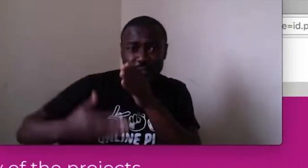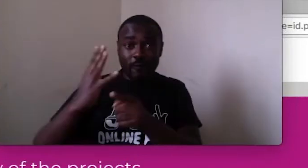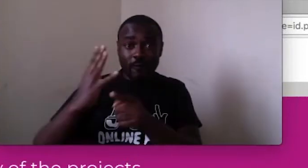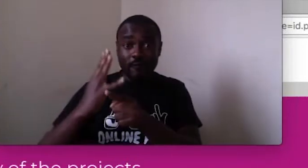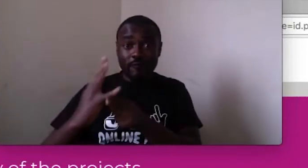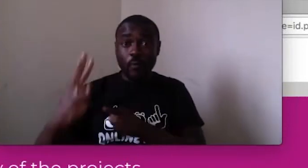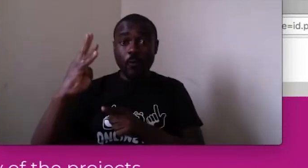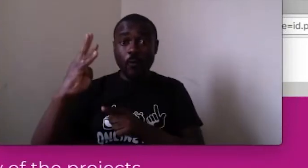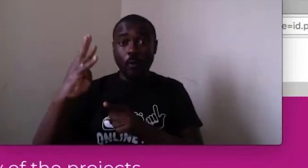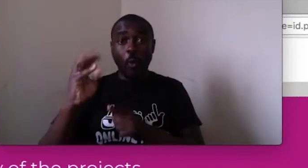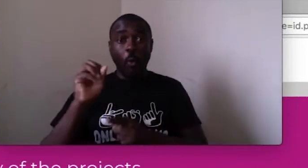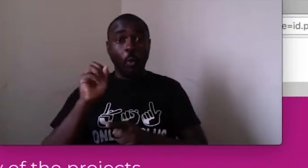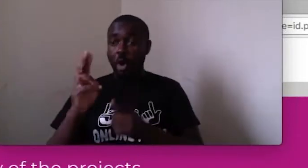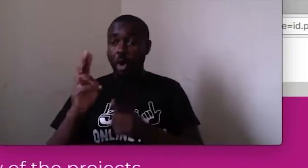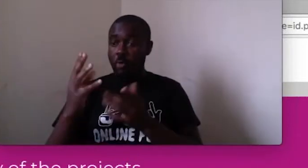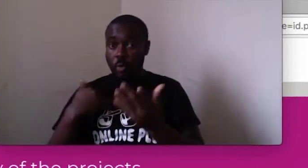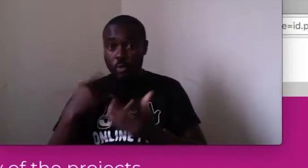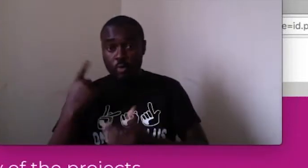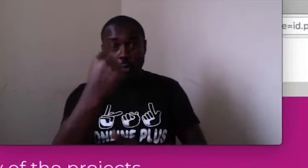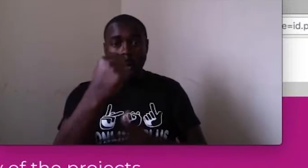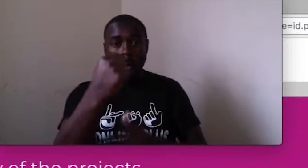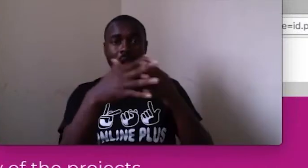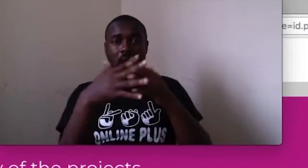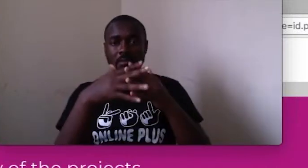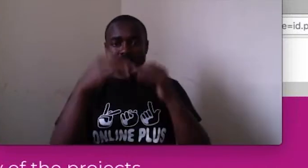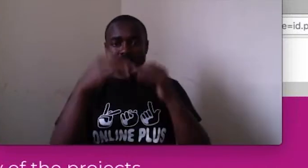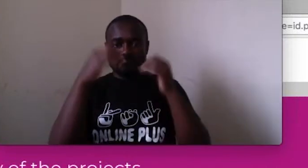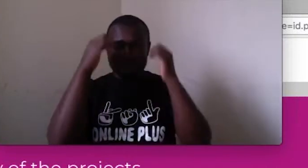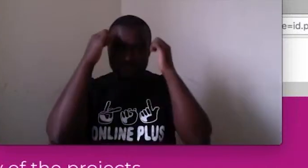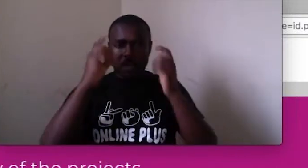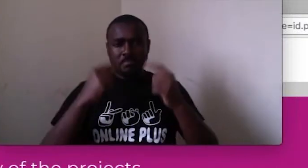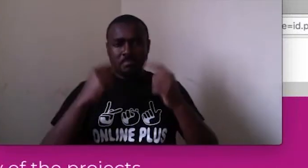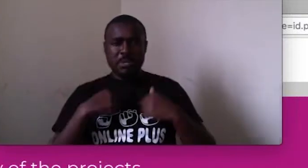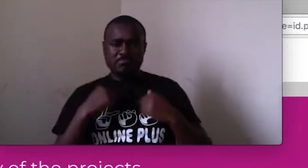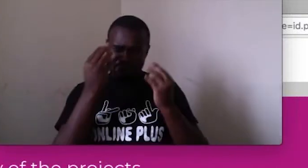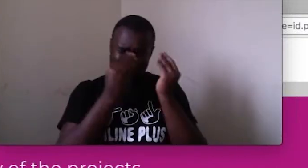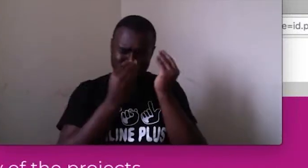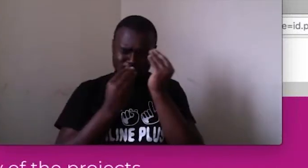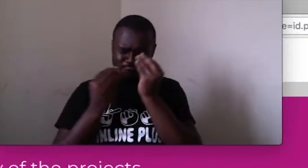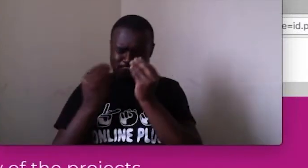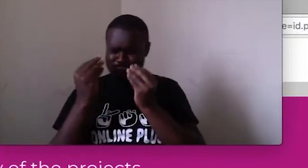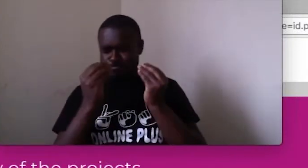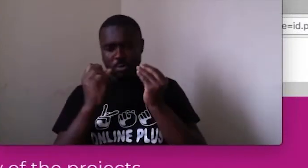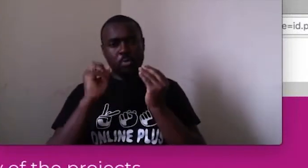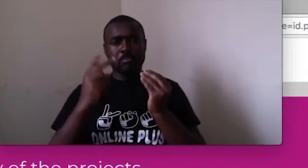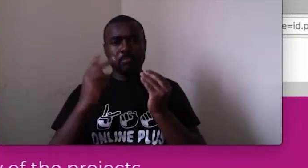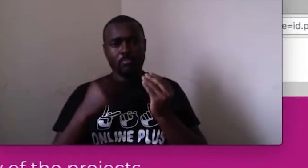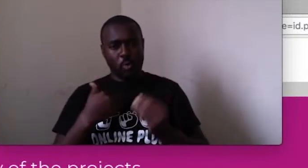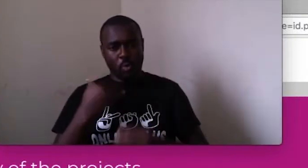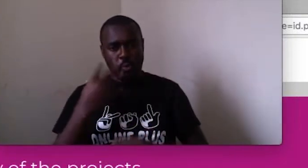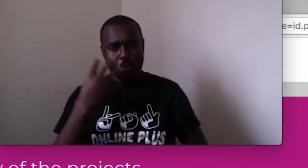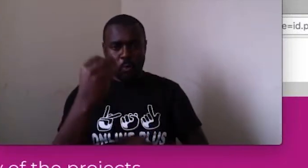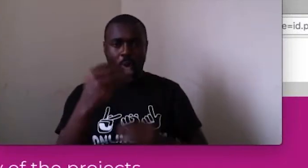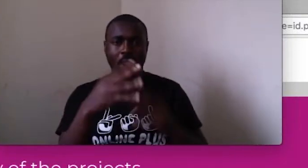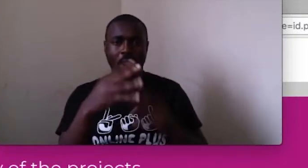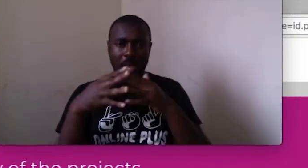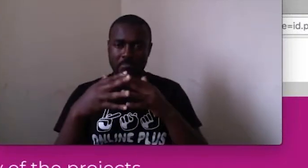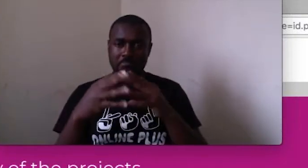if I stayed until the end, which is usually four years or go to America So I really debated on it